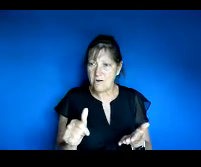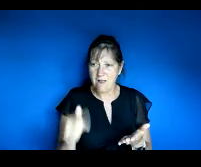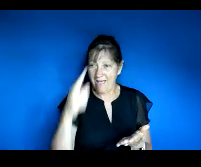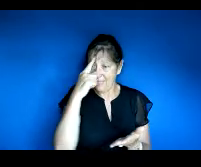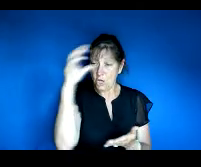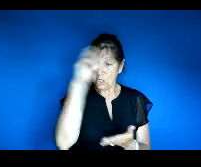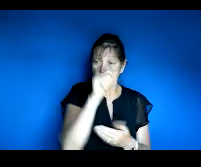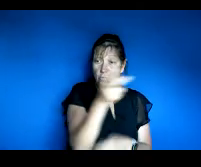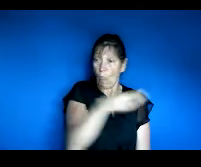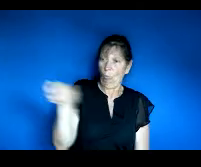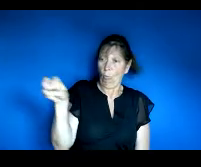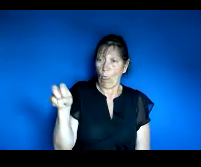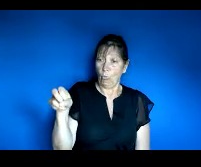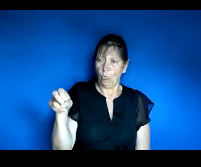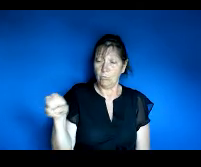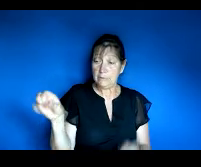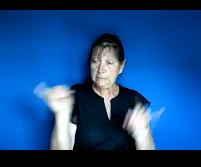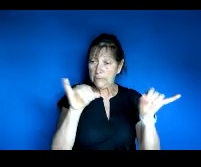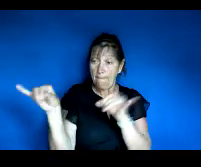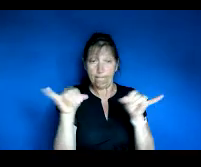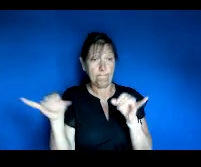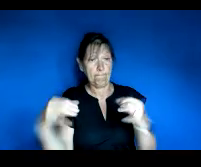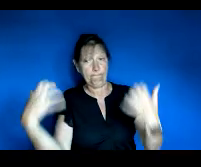going in with sort of false sense of expectations.